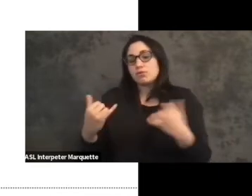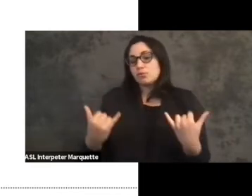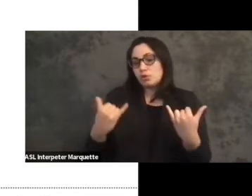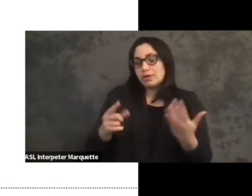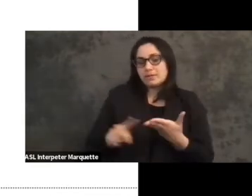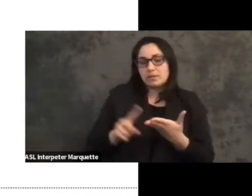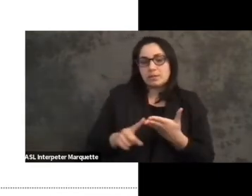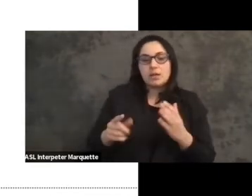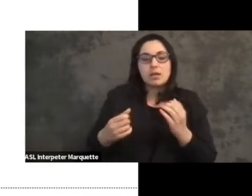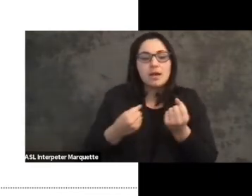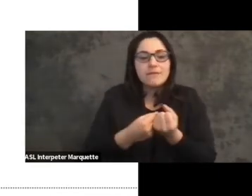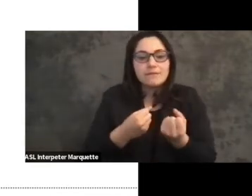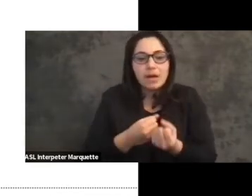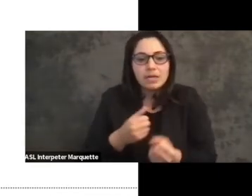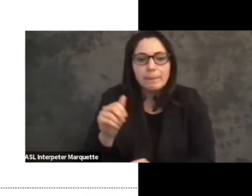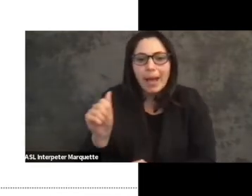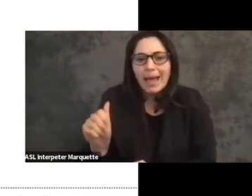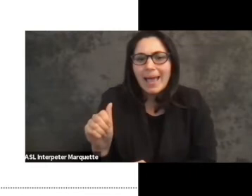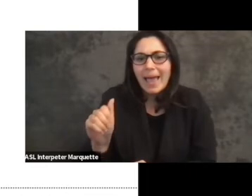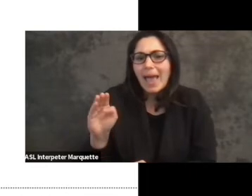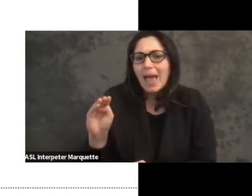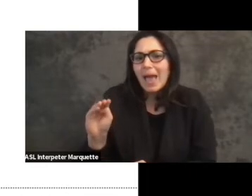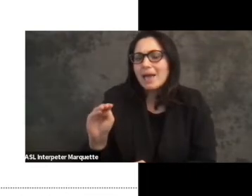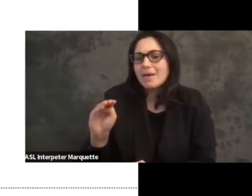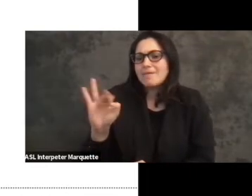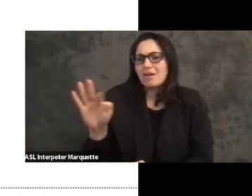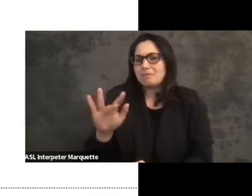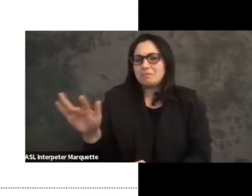of the novel coronavirus, including Long COVID. In addition, he is a co-investigator on a